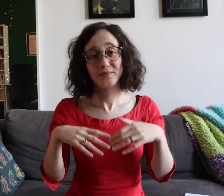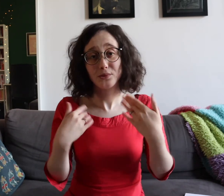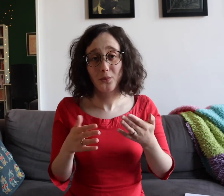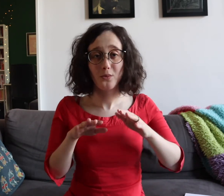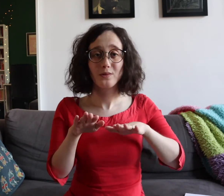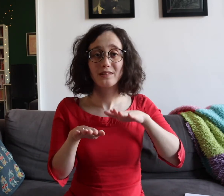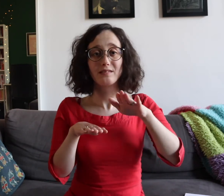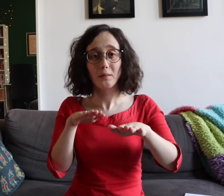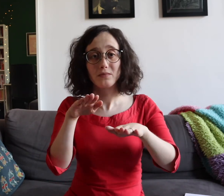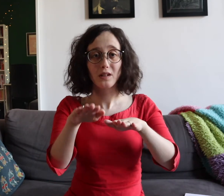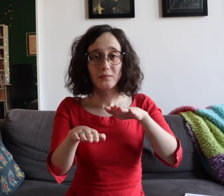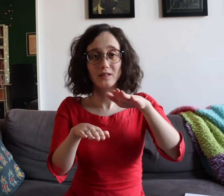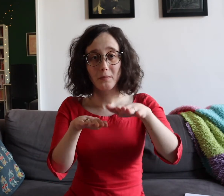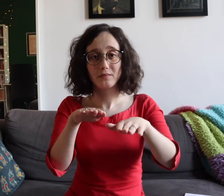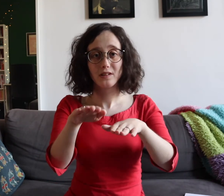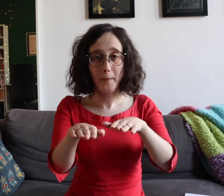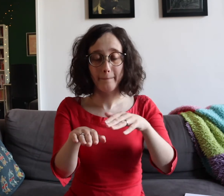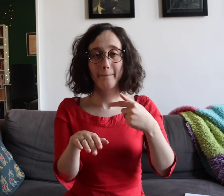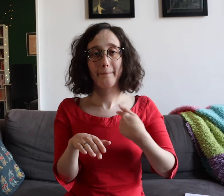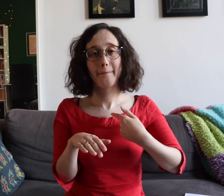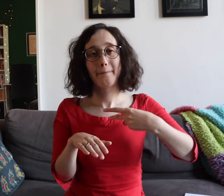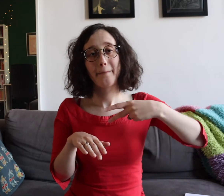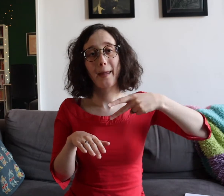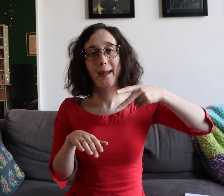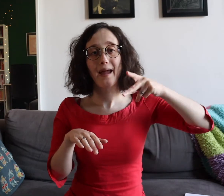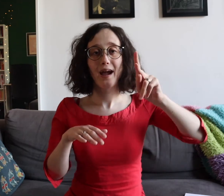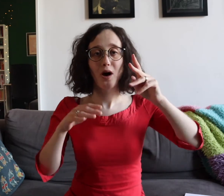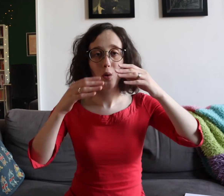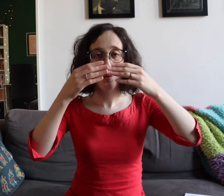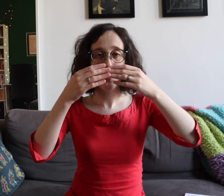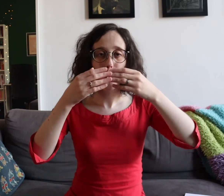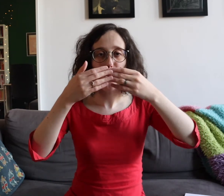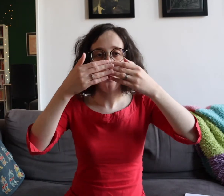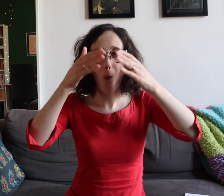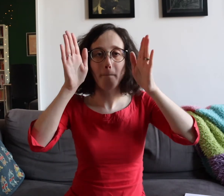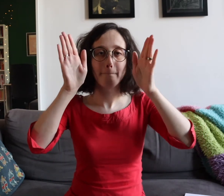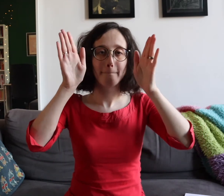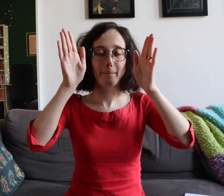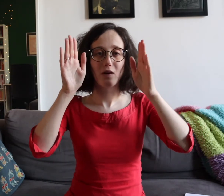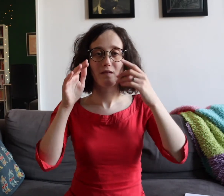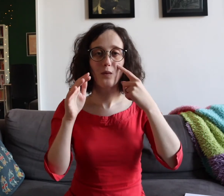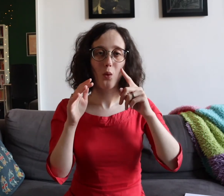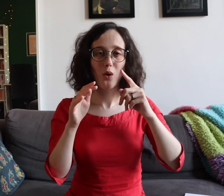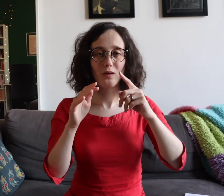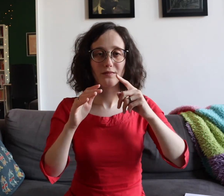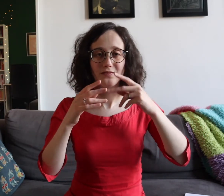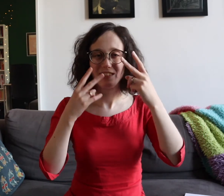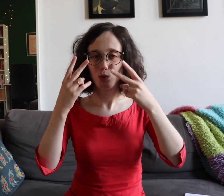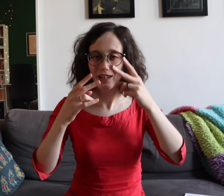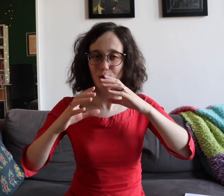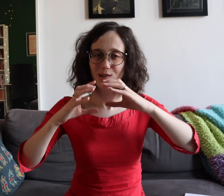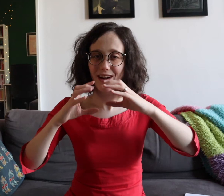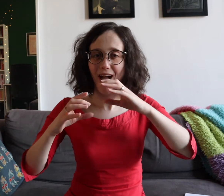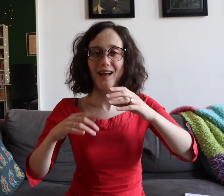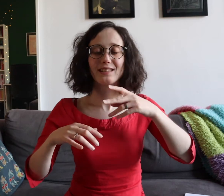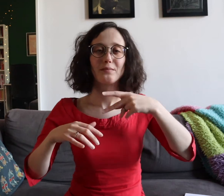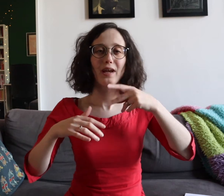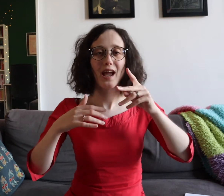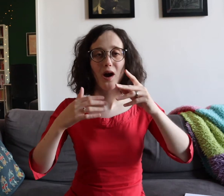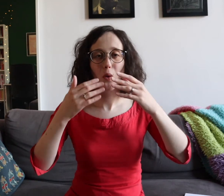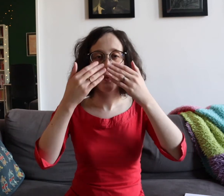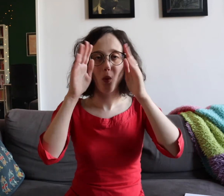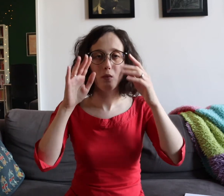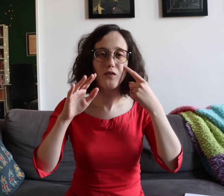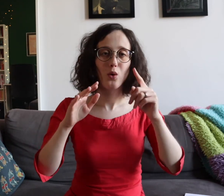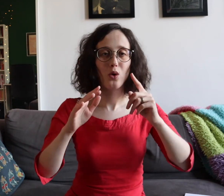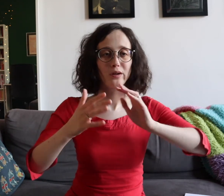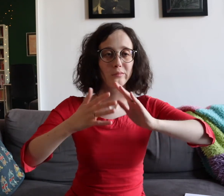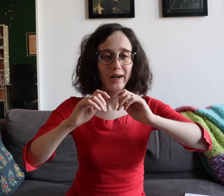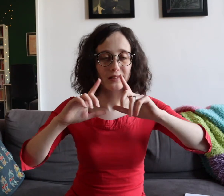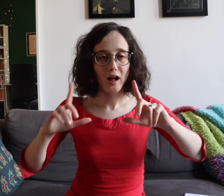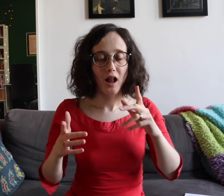Step by step I opened up to visual communication and sign language.